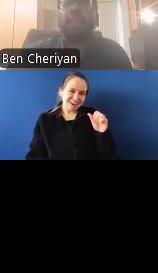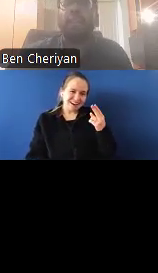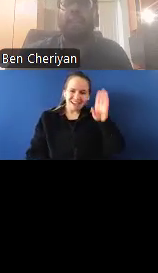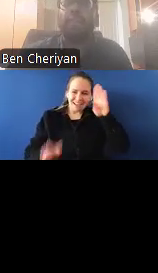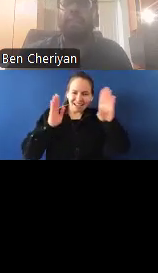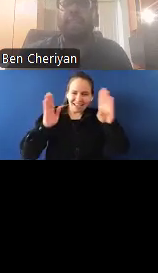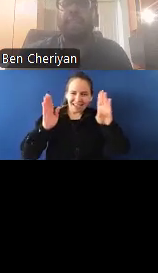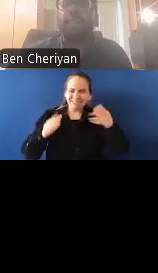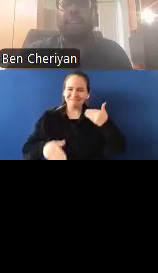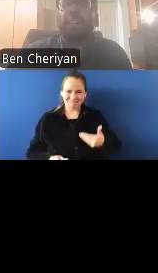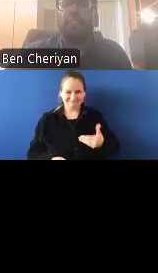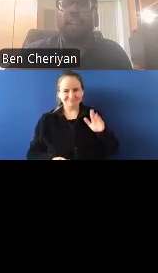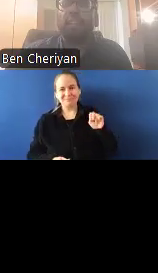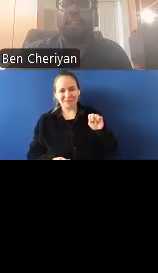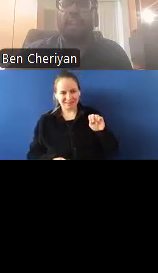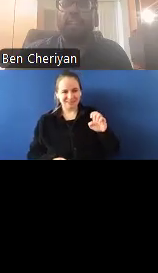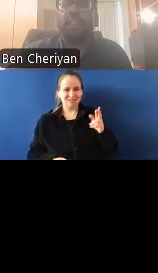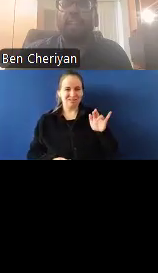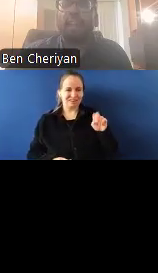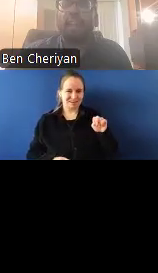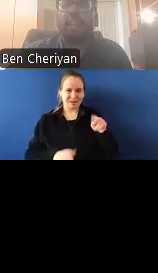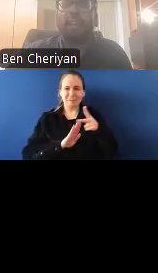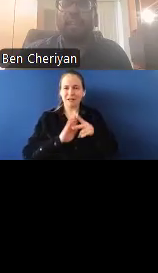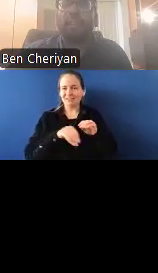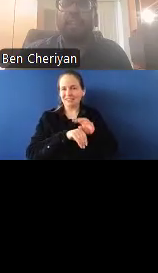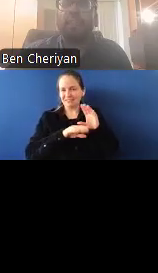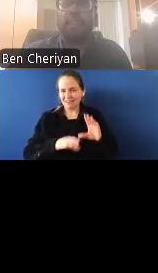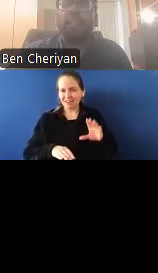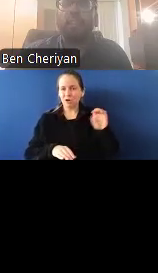once again, my name is Ben Cheriyan. I'm a policy advisor at the Office of Disability